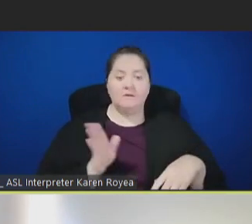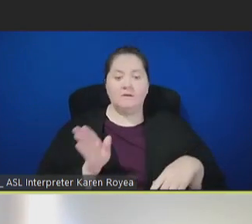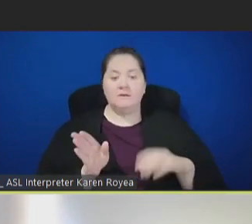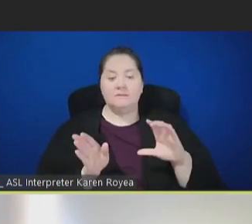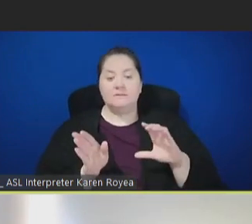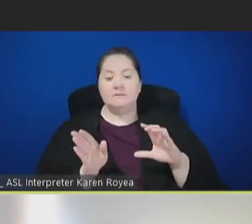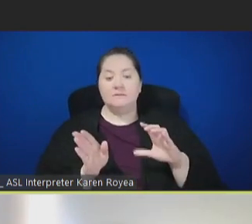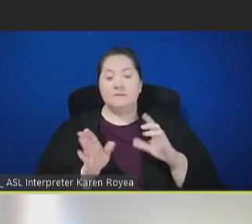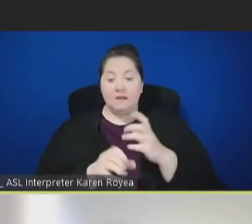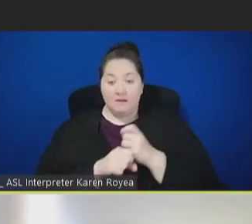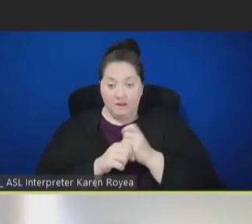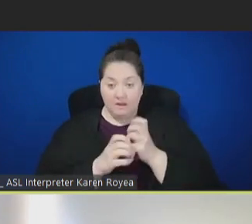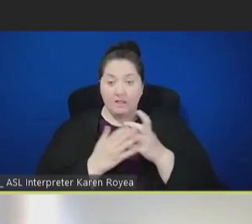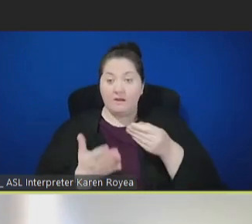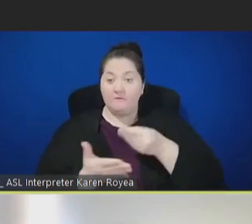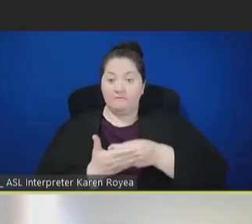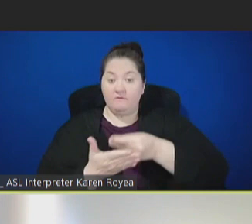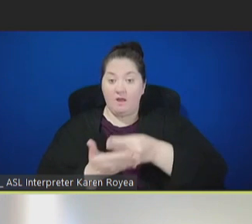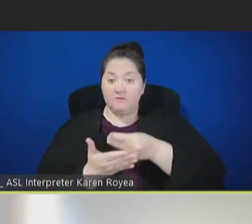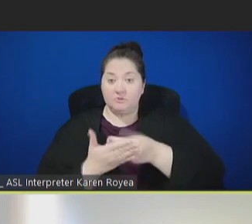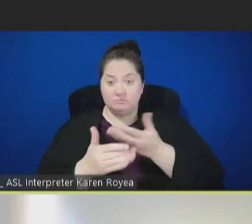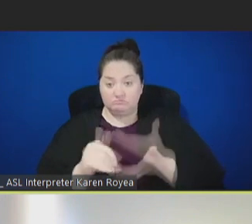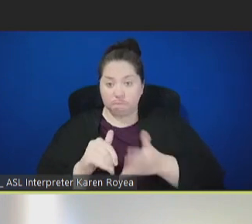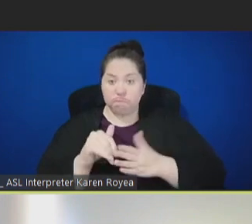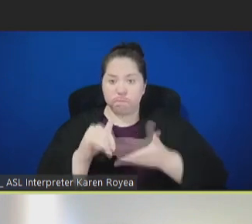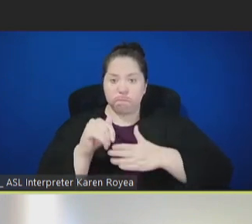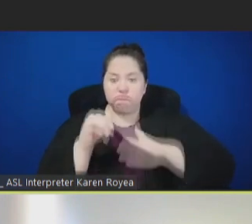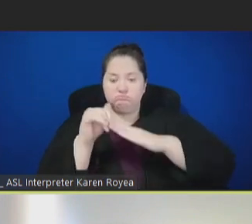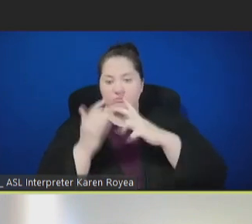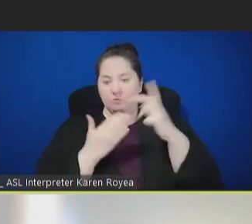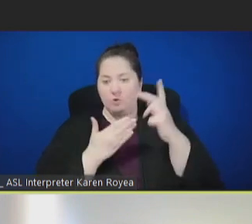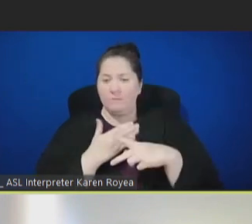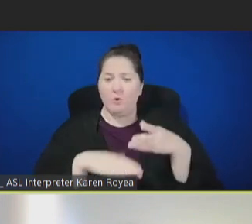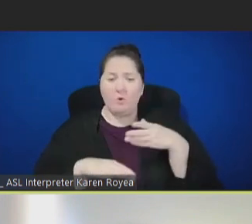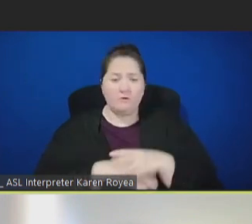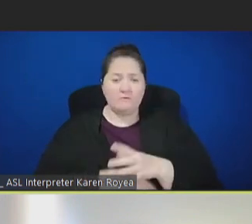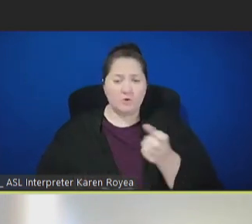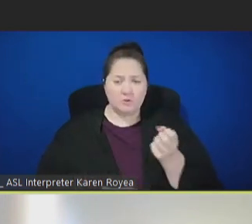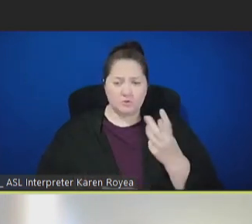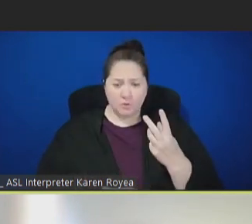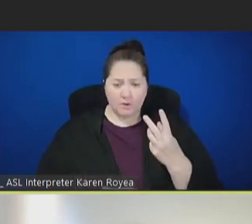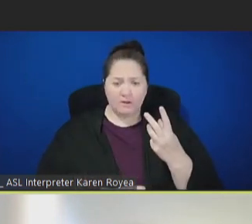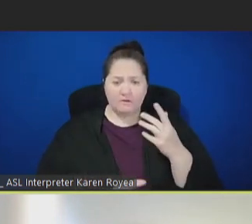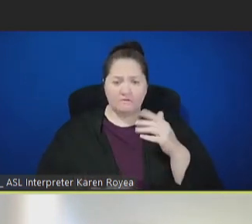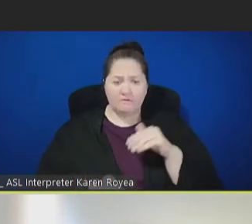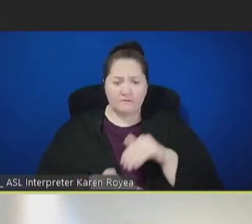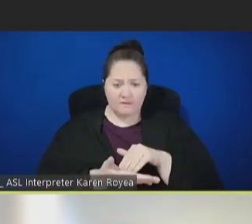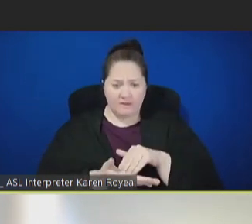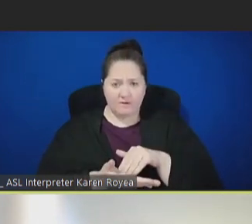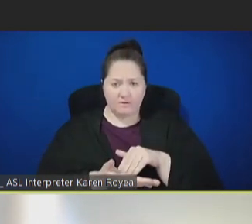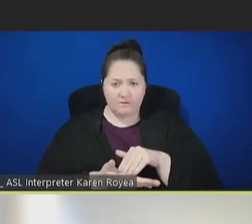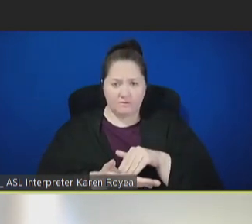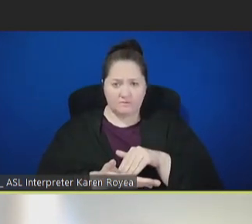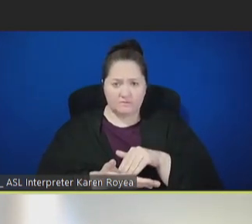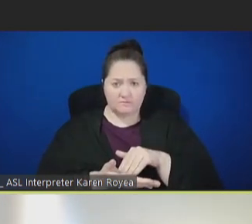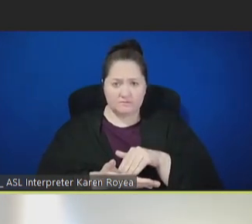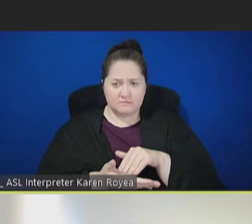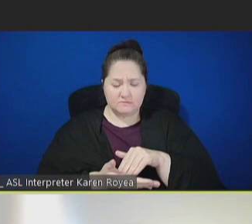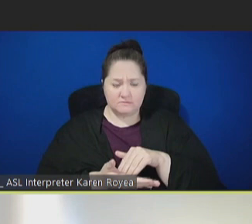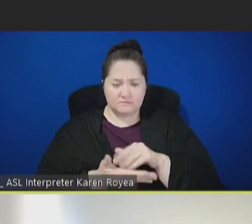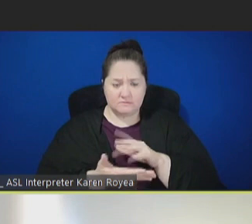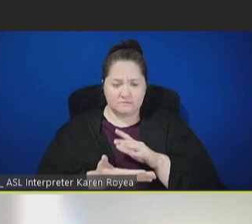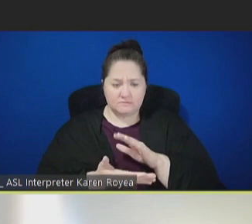received a lot of funds to really ramp up this program because there's over 12,000 over 12,000